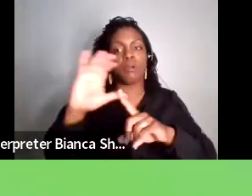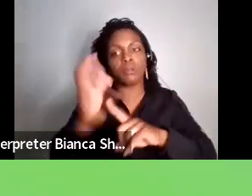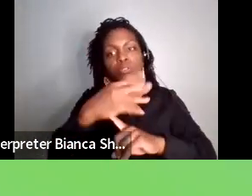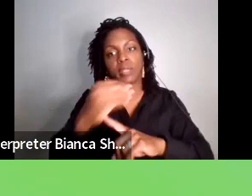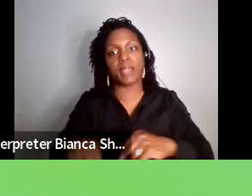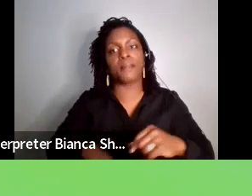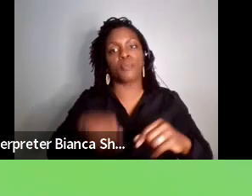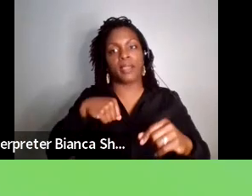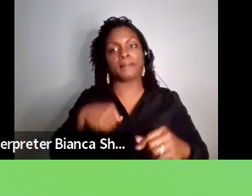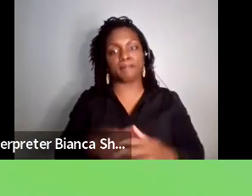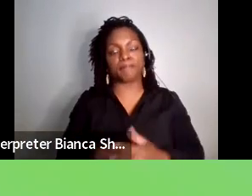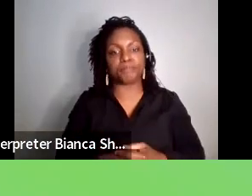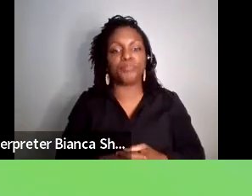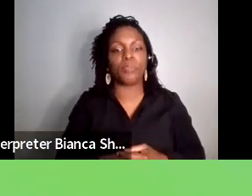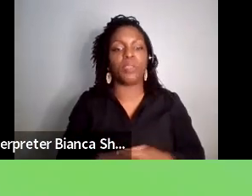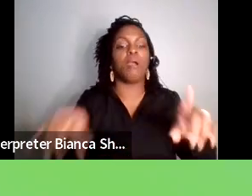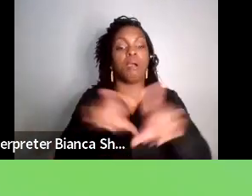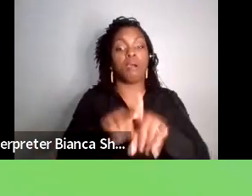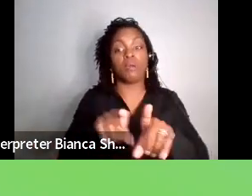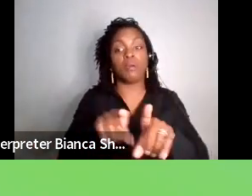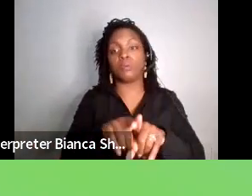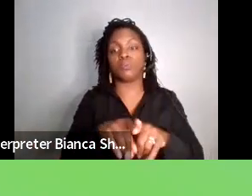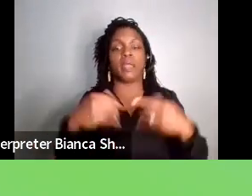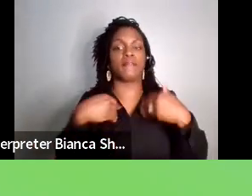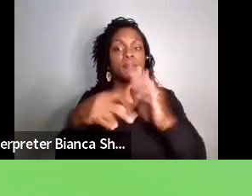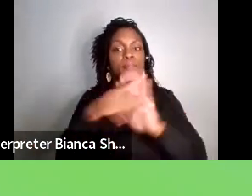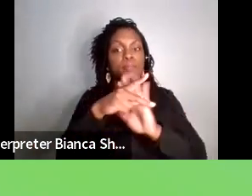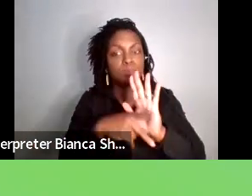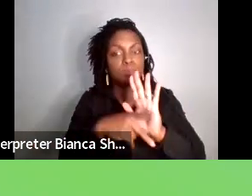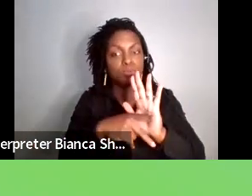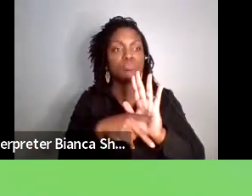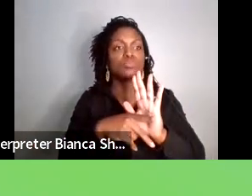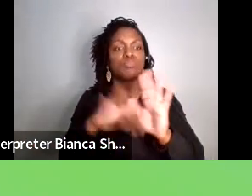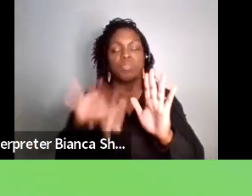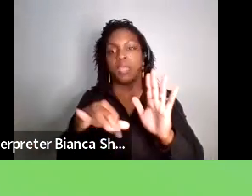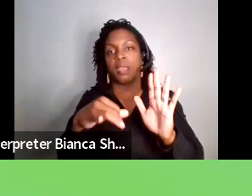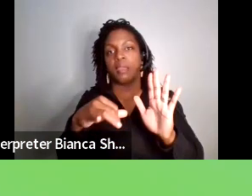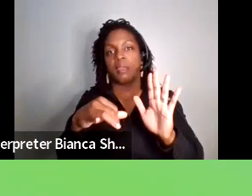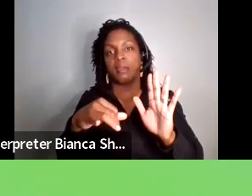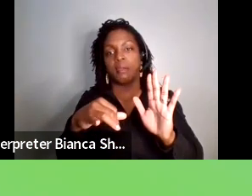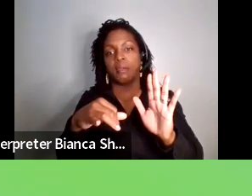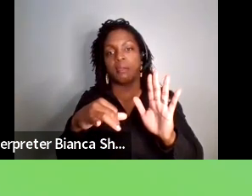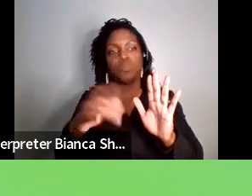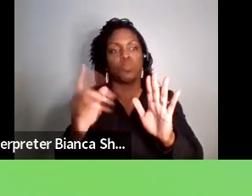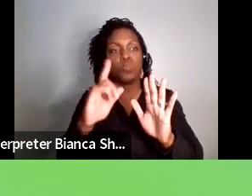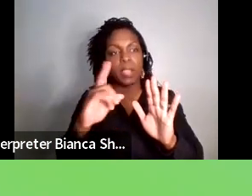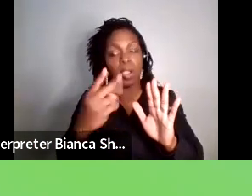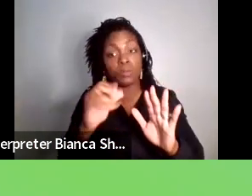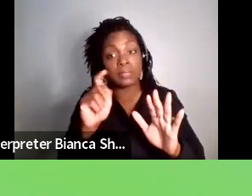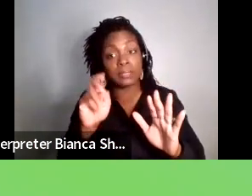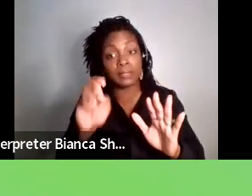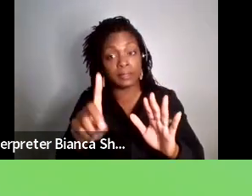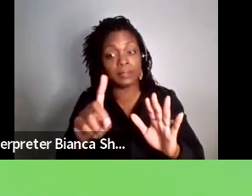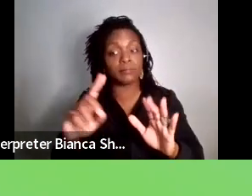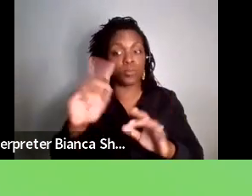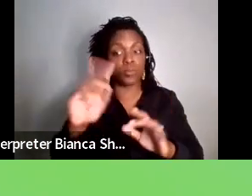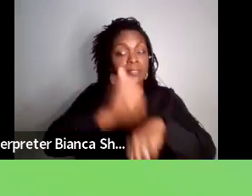There's also principles that state you know obviously wherever it's hosted that it's fully accessible.